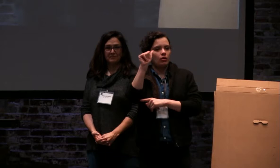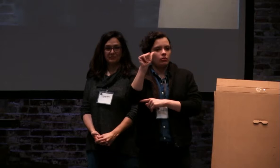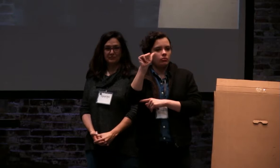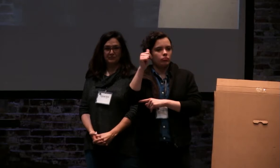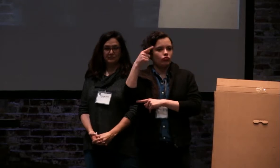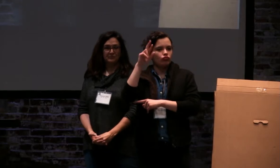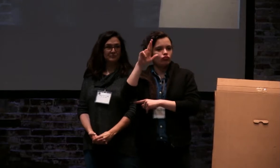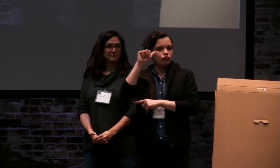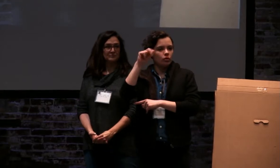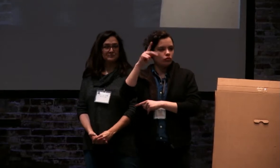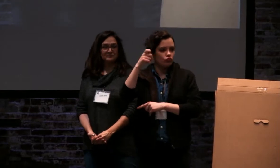Oh, by the way, I'm Kayla.